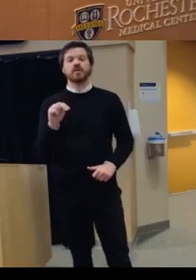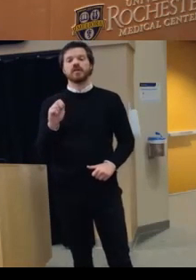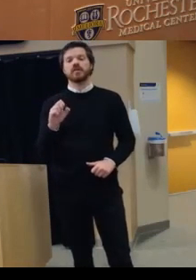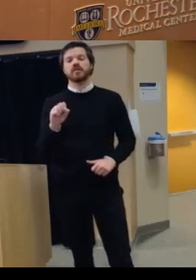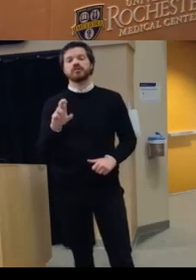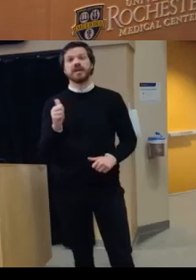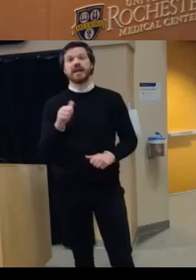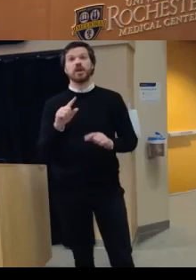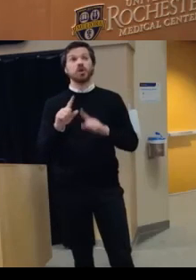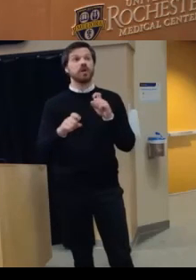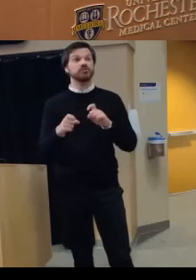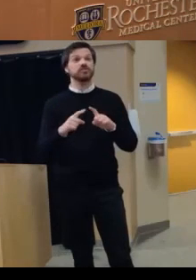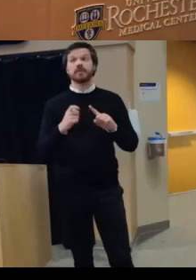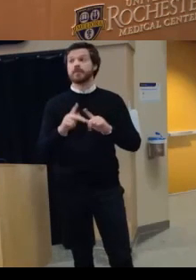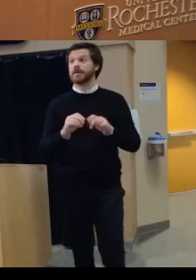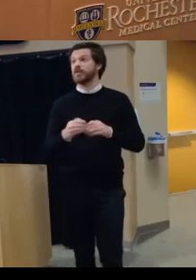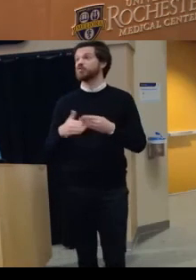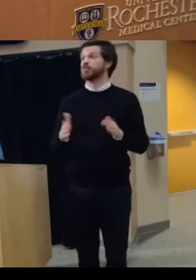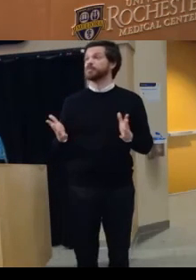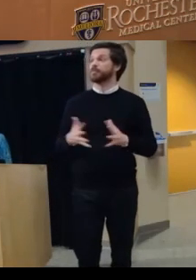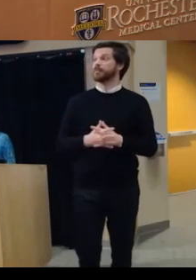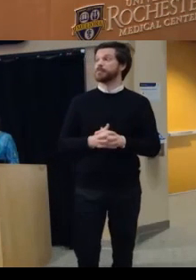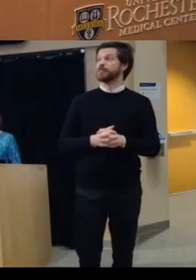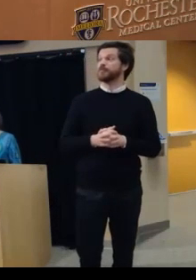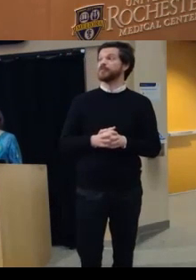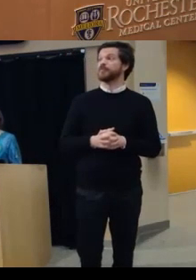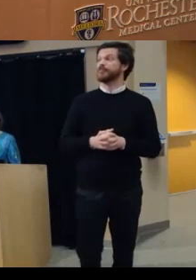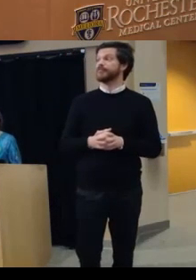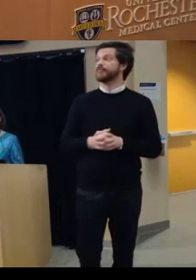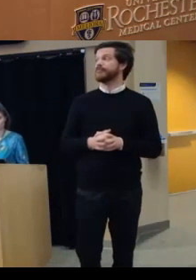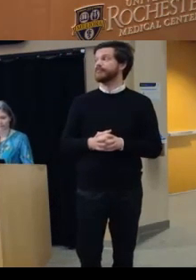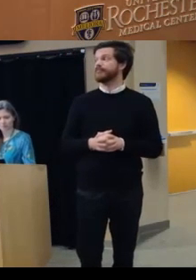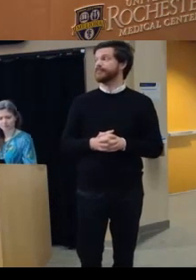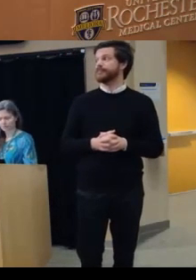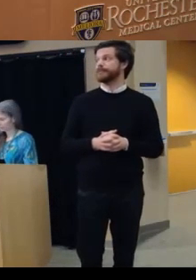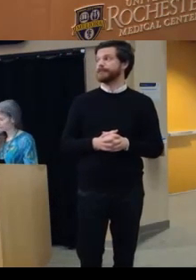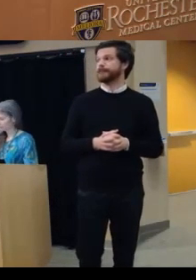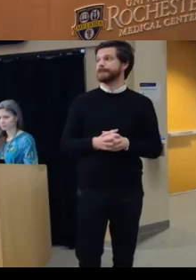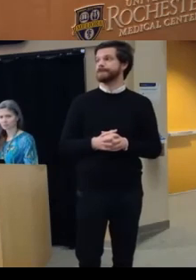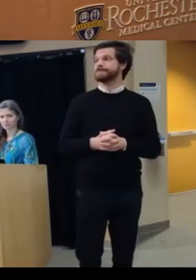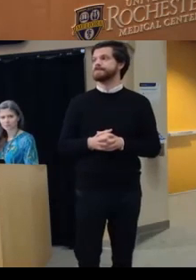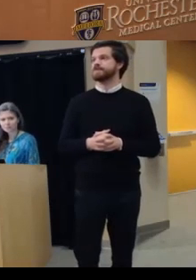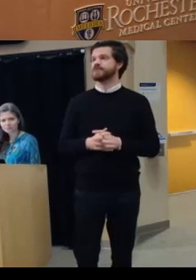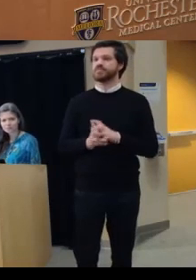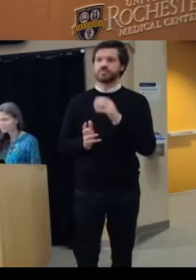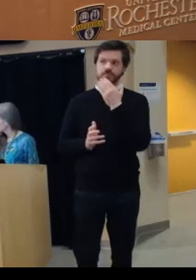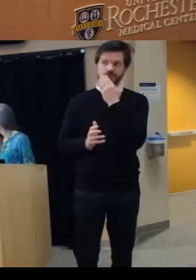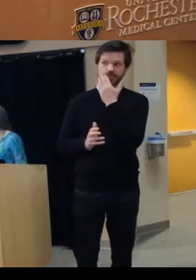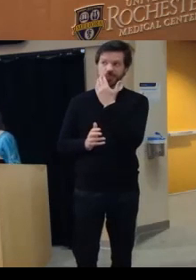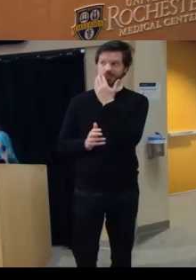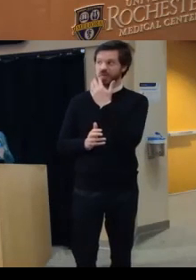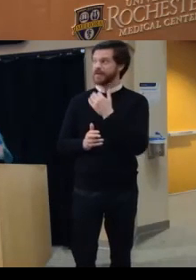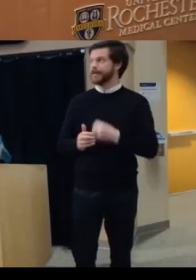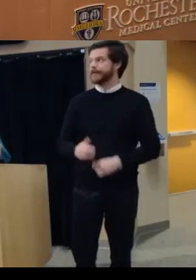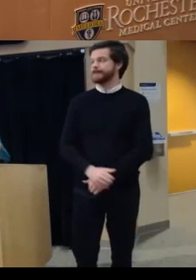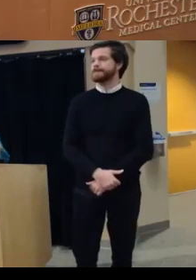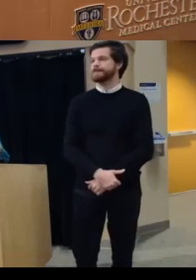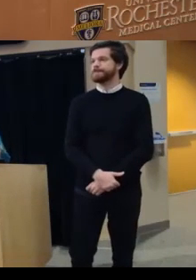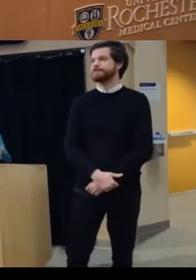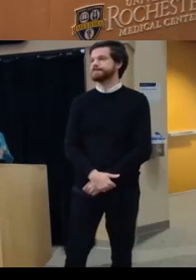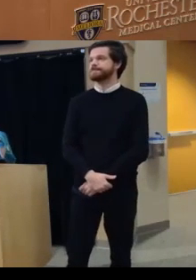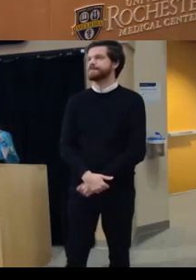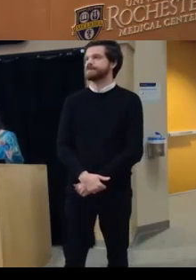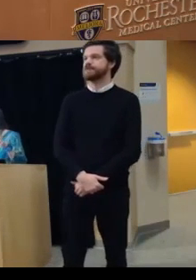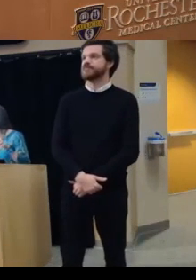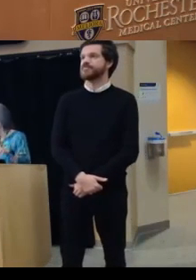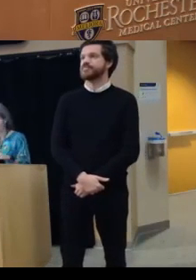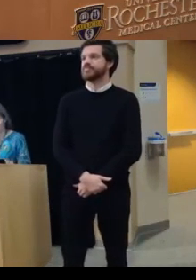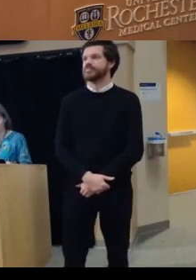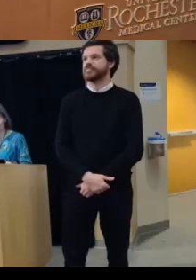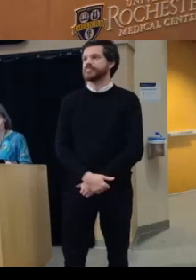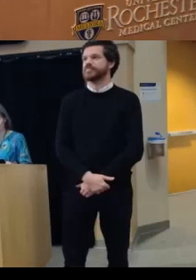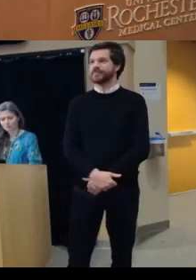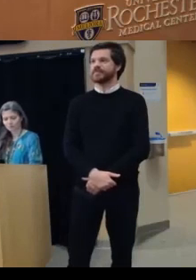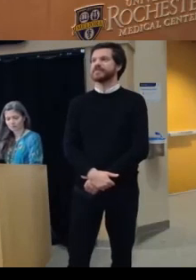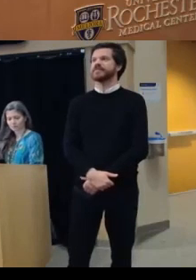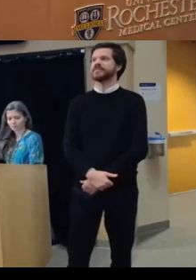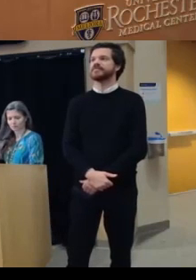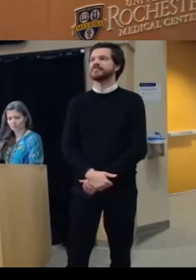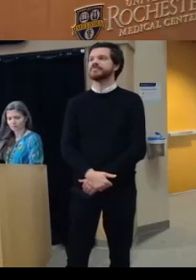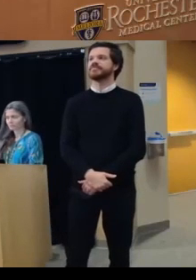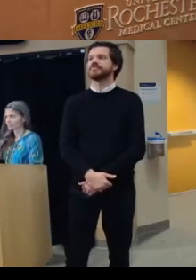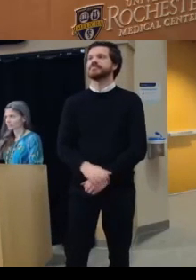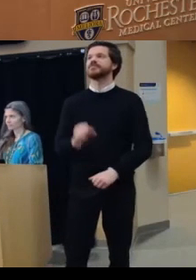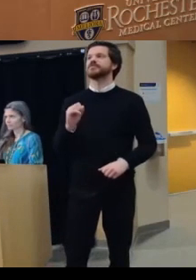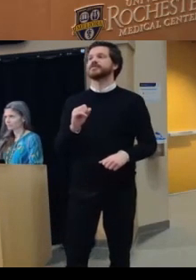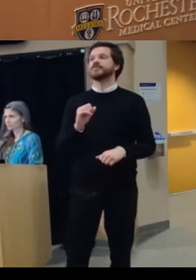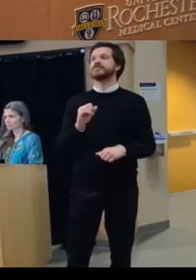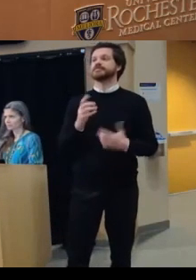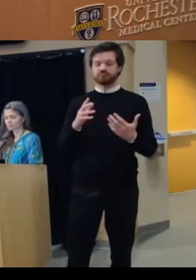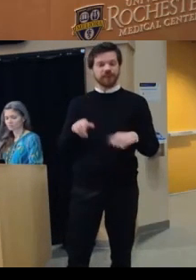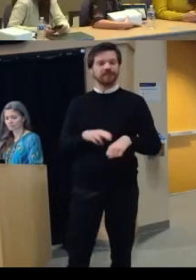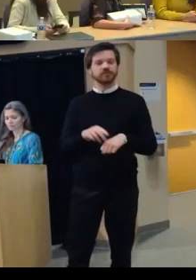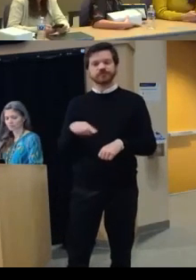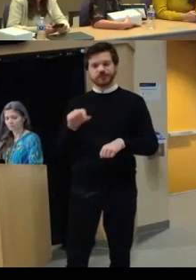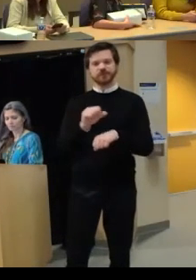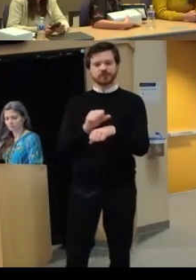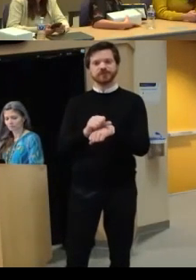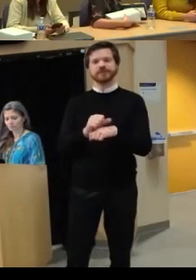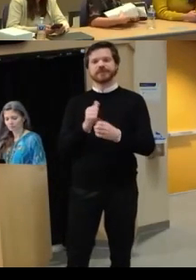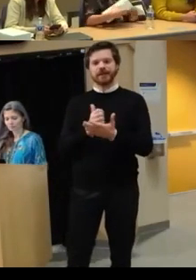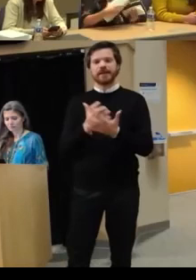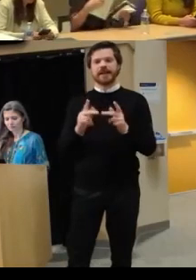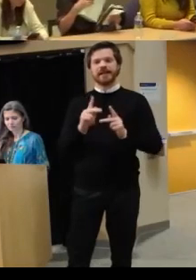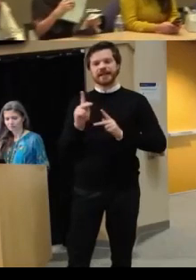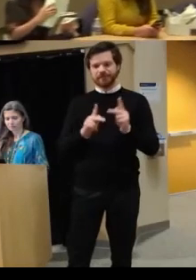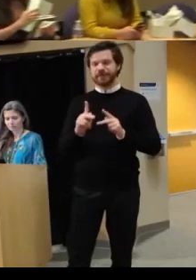room hello okay um so of course you guys help a lot of people in terms of mental health across